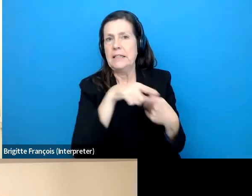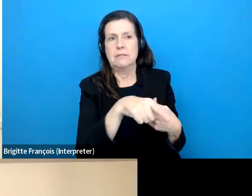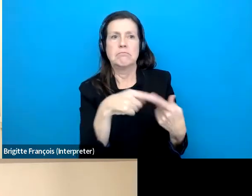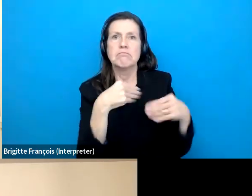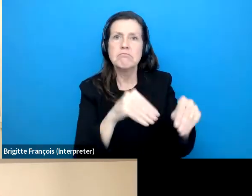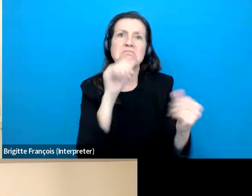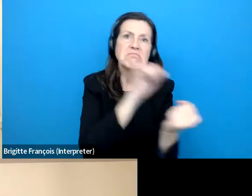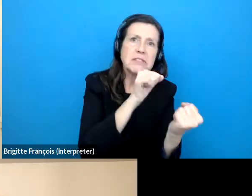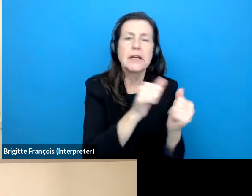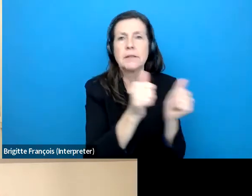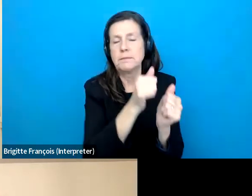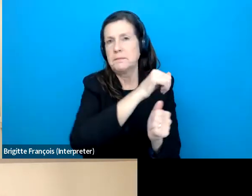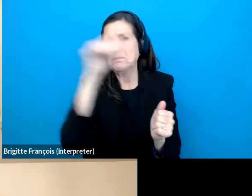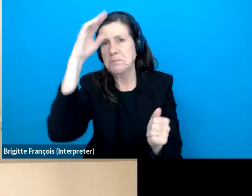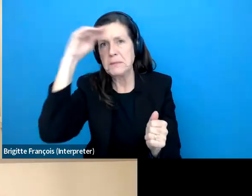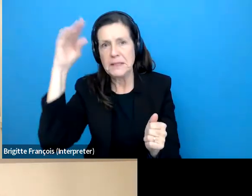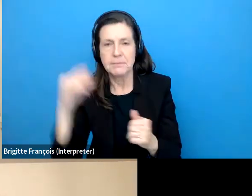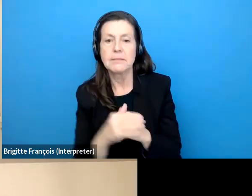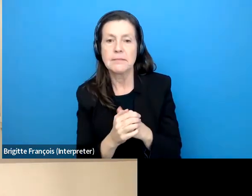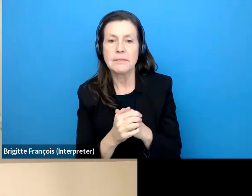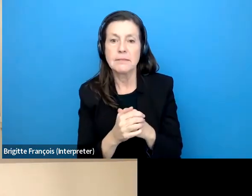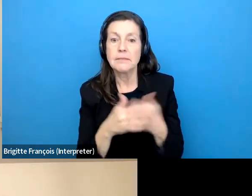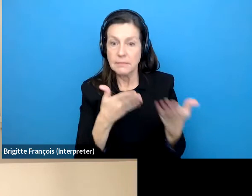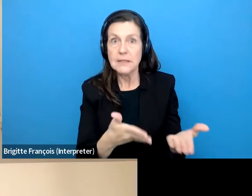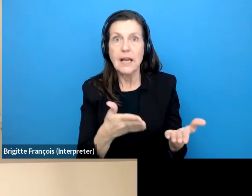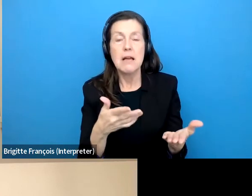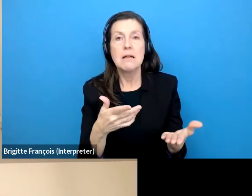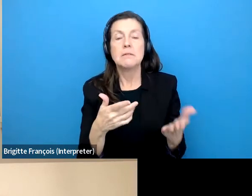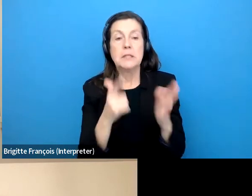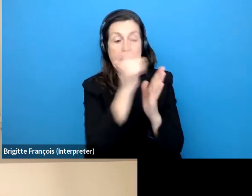Otherwise speaking, we made a legal link between trafficking